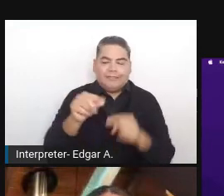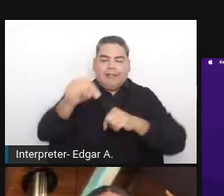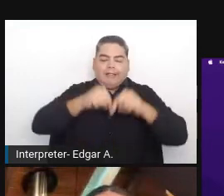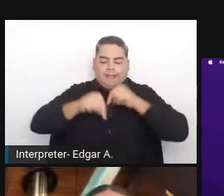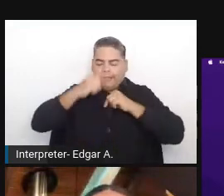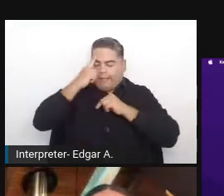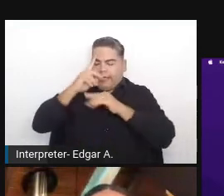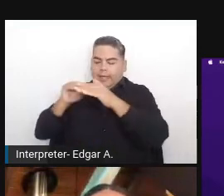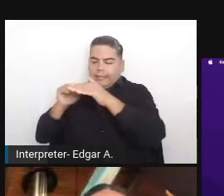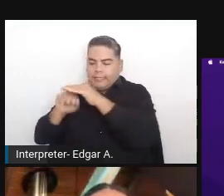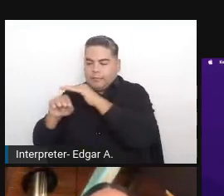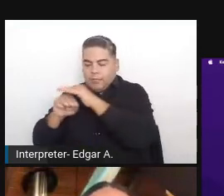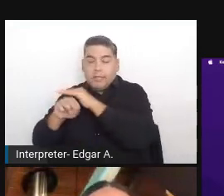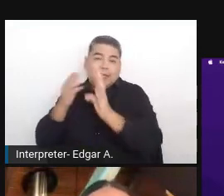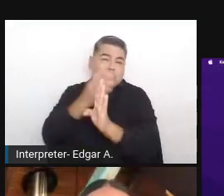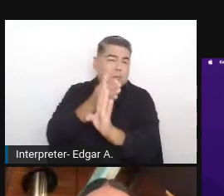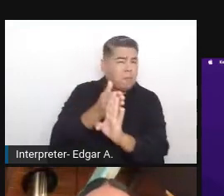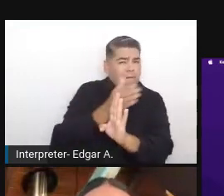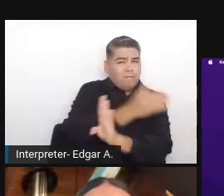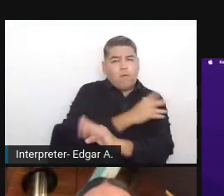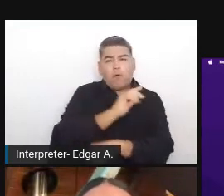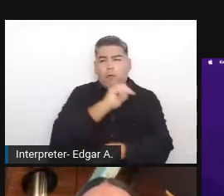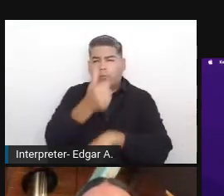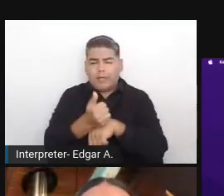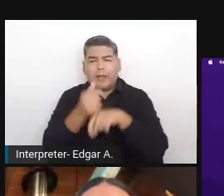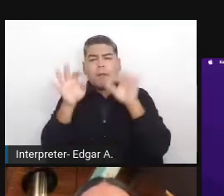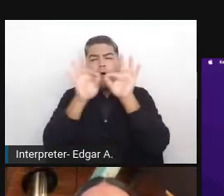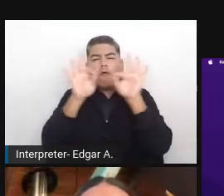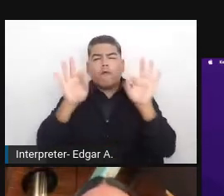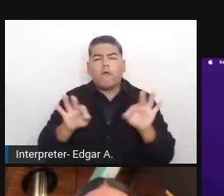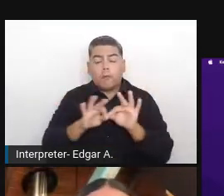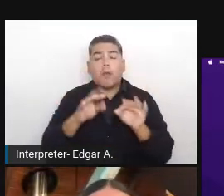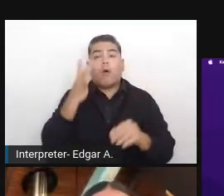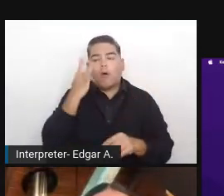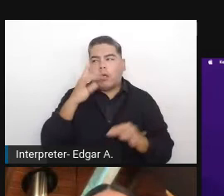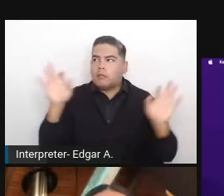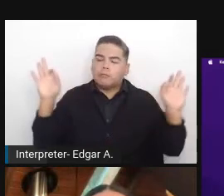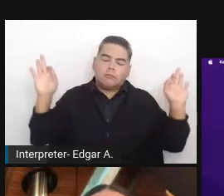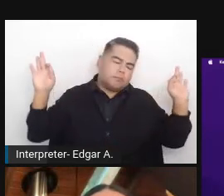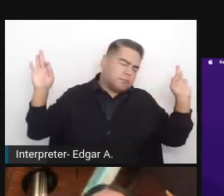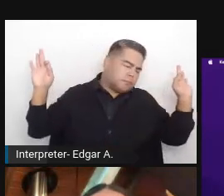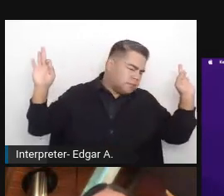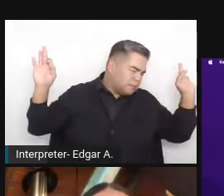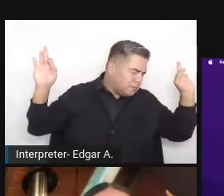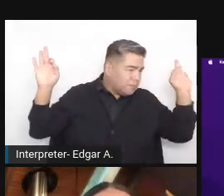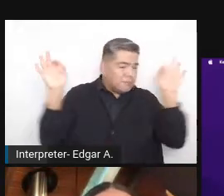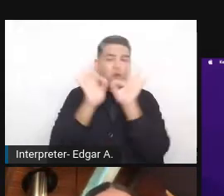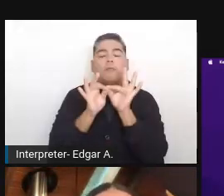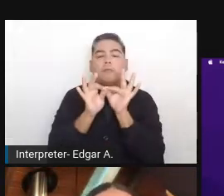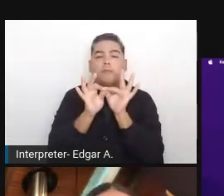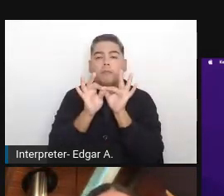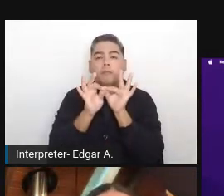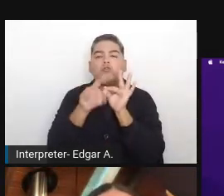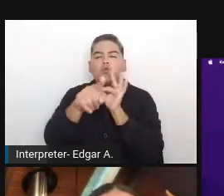before you even create a form because they are so important. You want to build the form, not just the code,